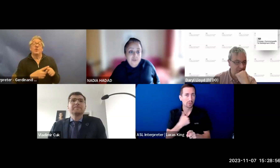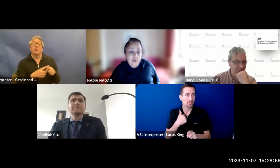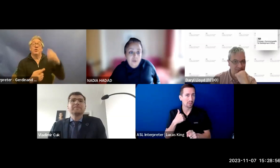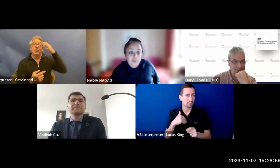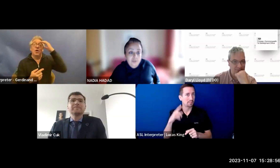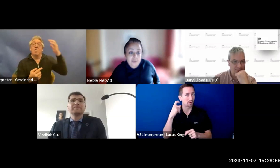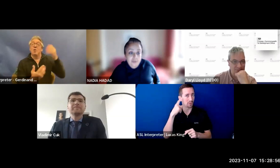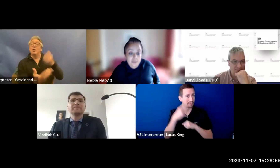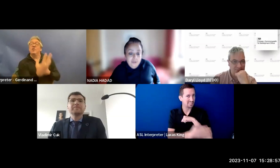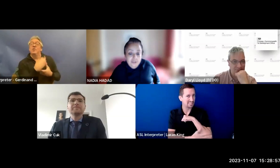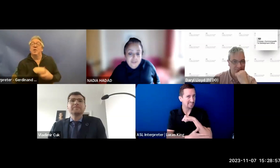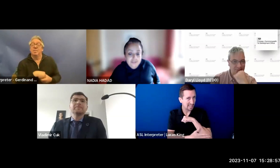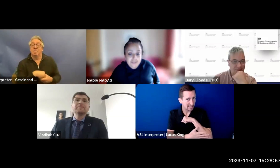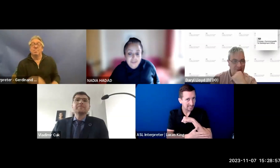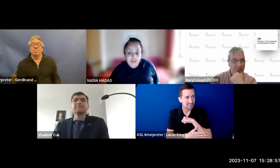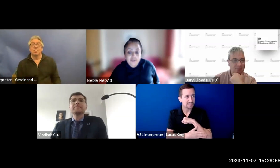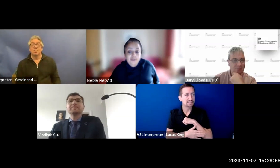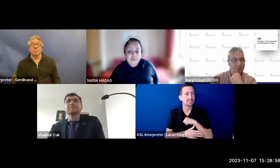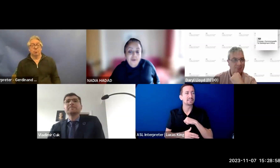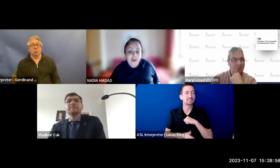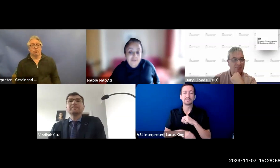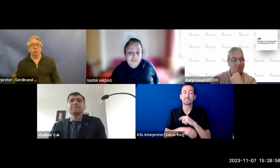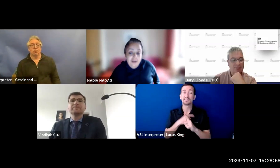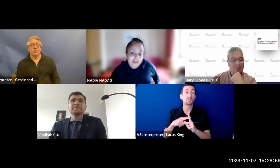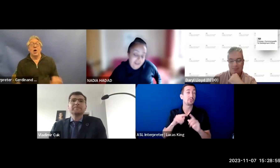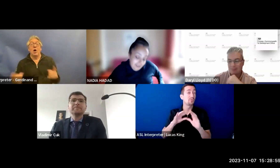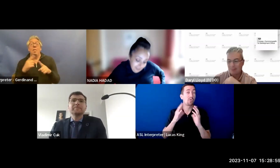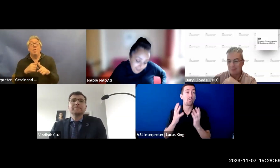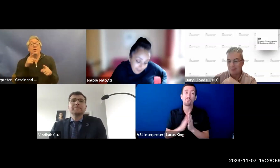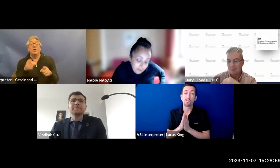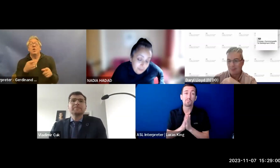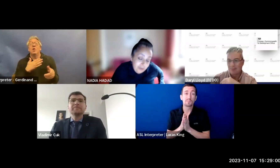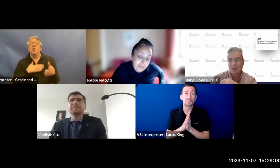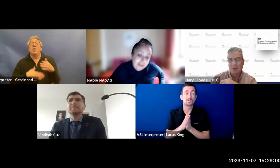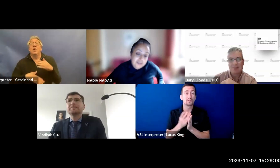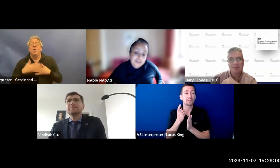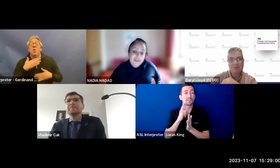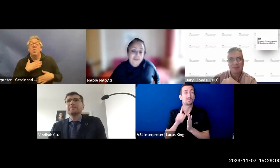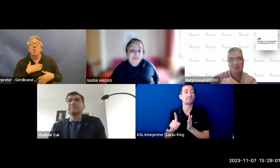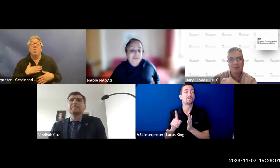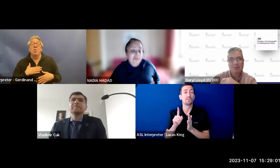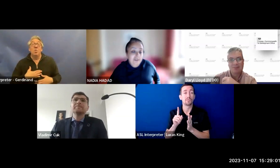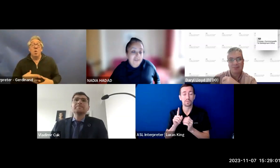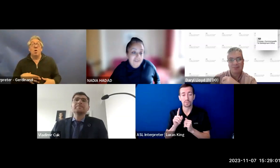And this all with the ambition to help implement the UN CRPD better